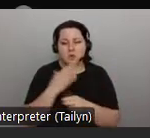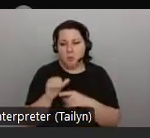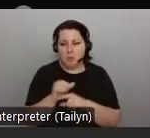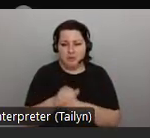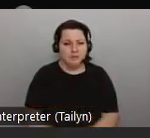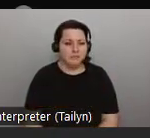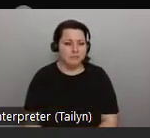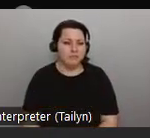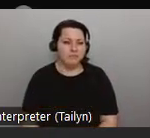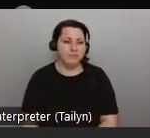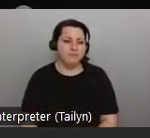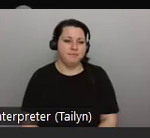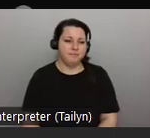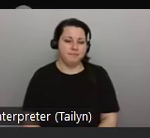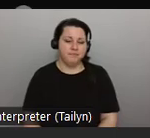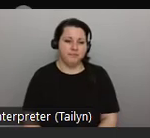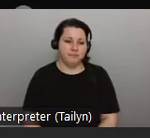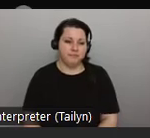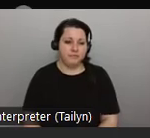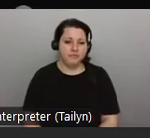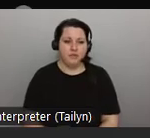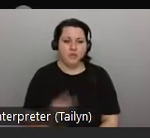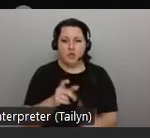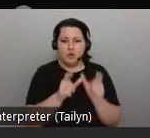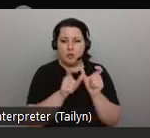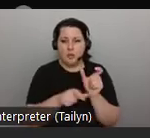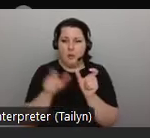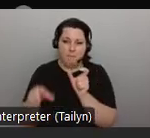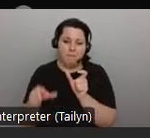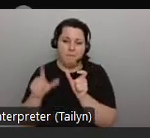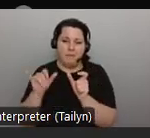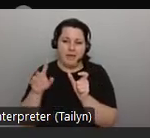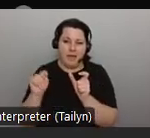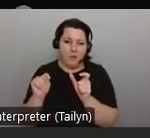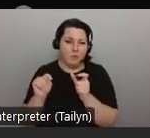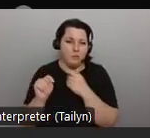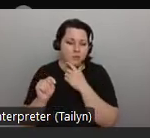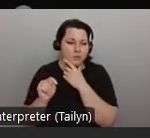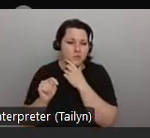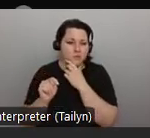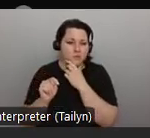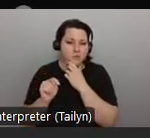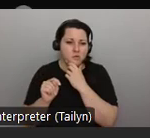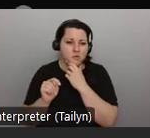your document longer but it's usually a good idea to provide at least a basic summary and it's good practice in